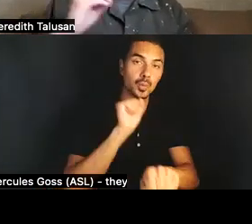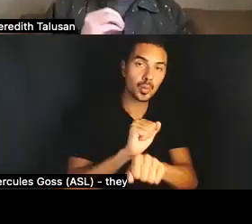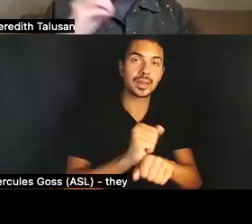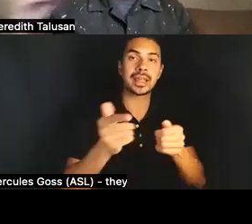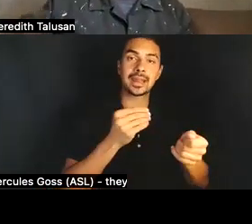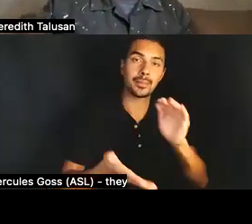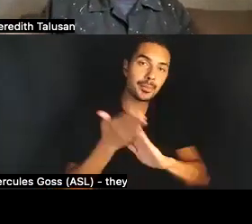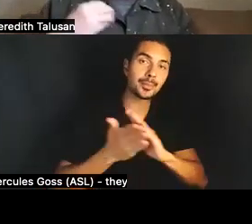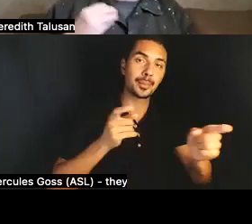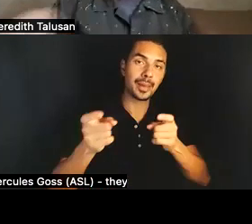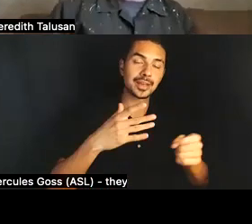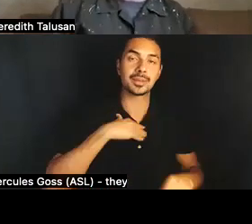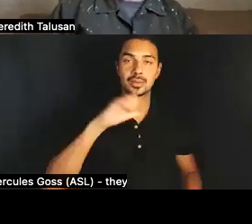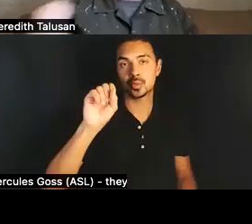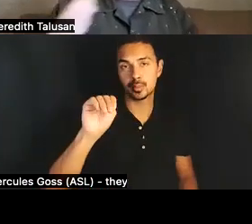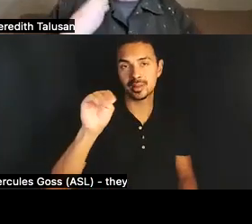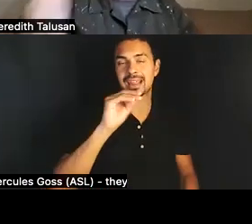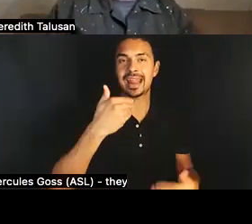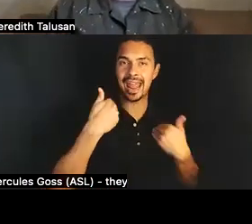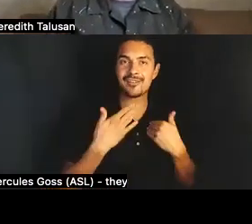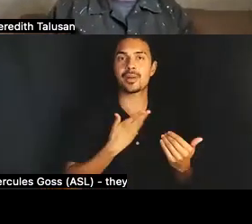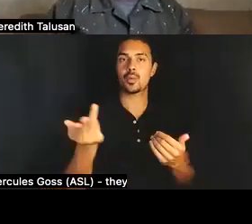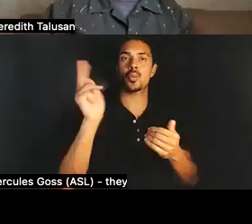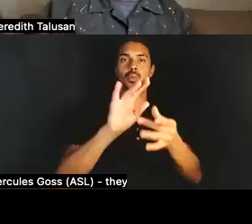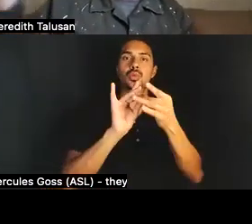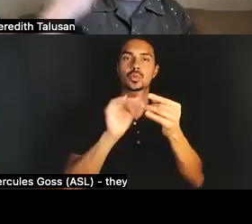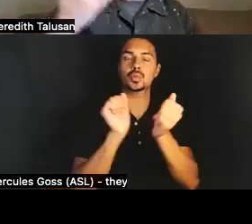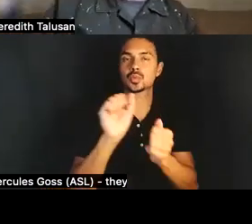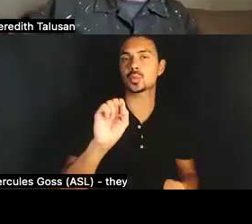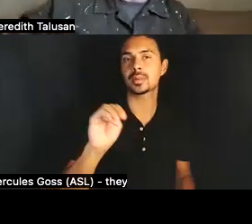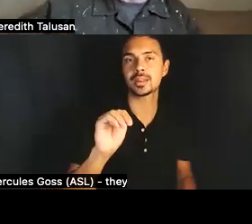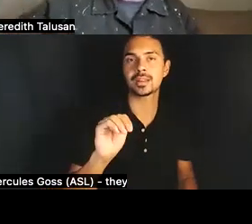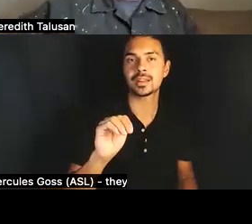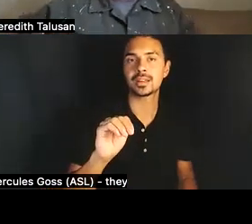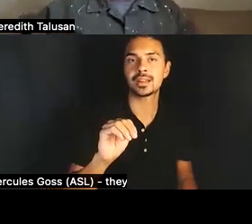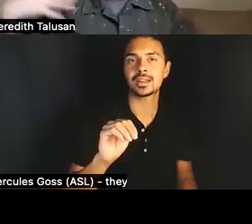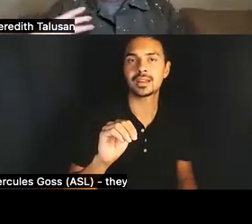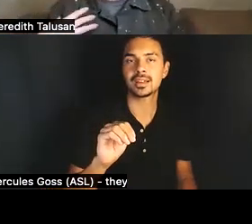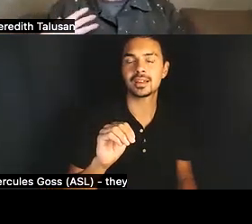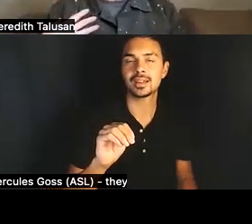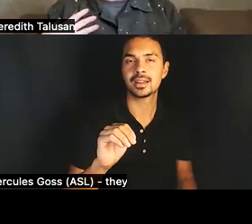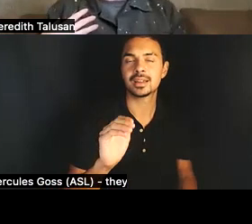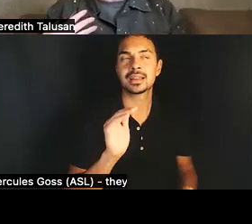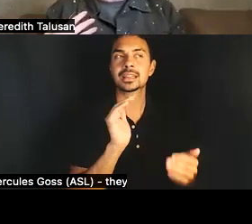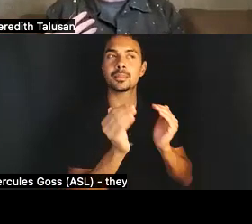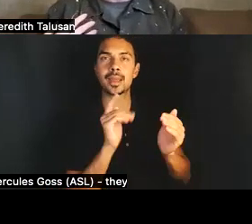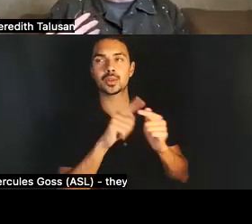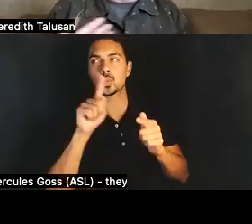One of the things that I've learned is that I can actually manage my social media and have my own